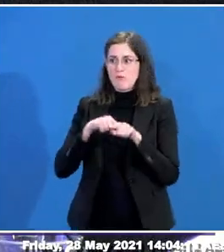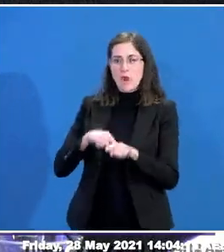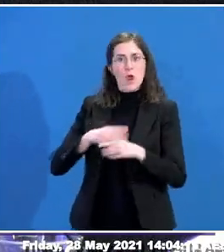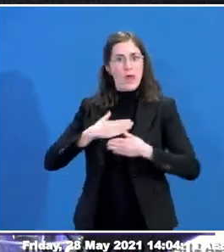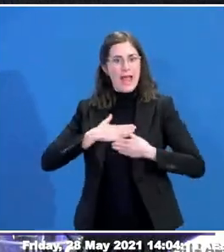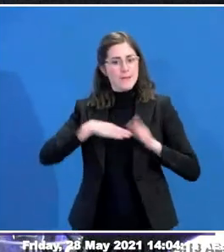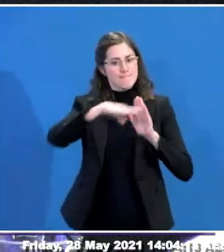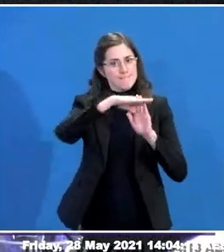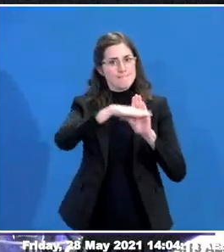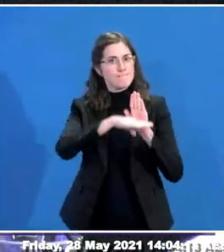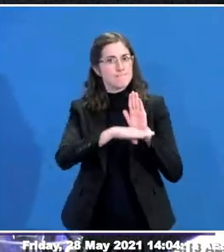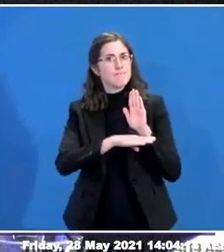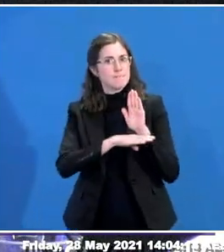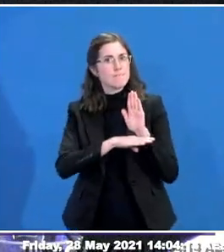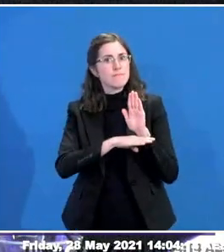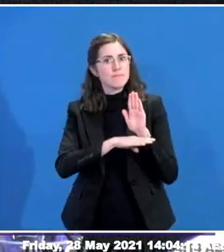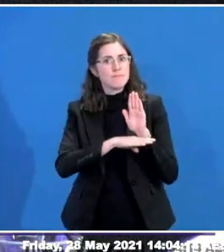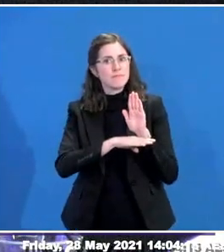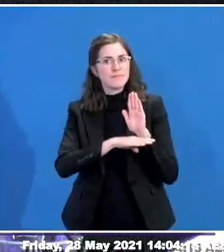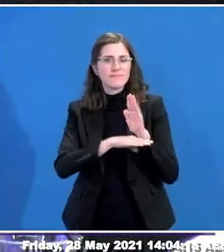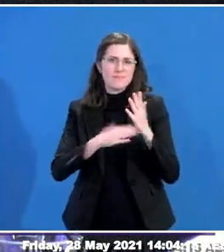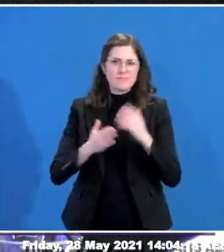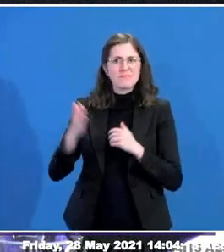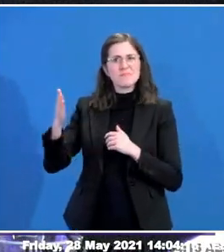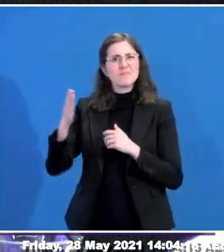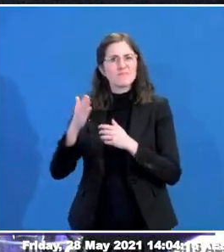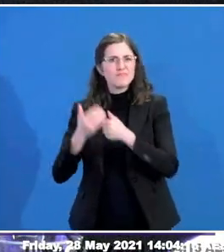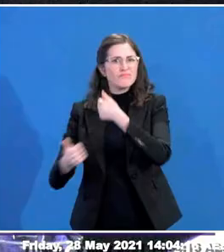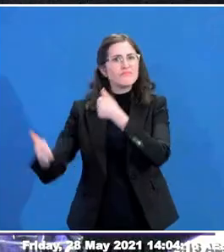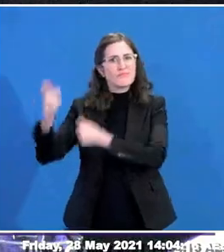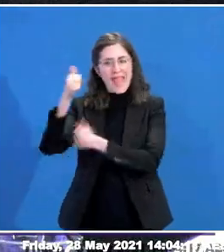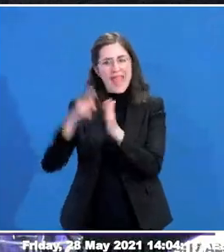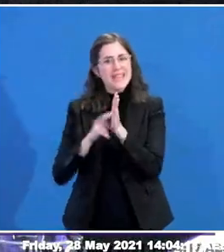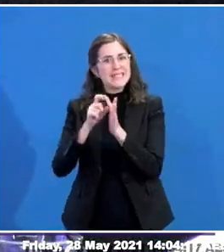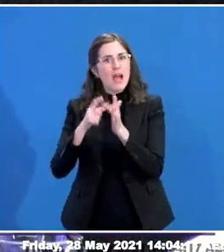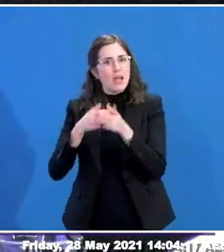Commissioner Head will be better to explain this, but there has